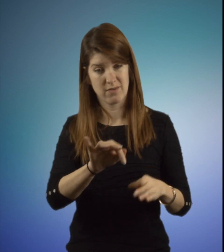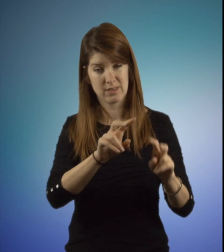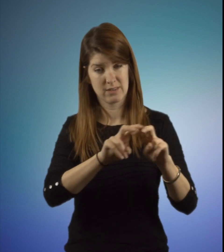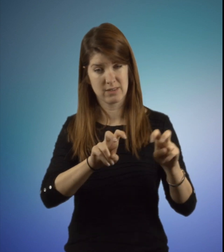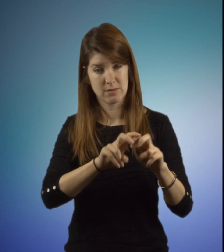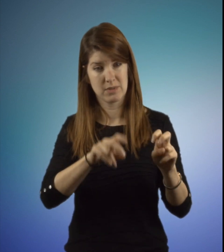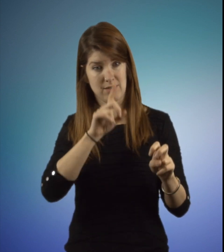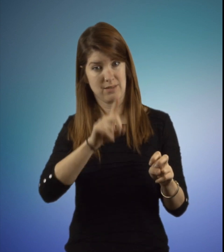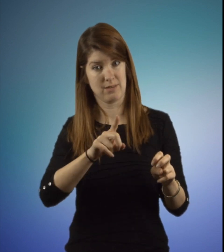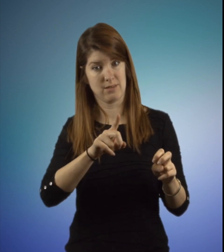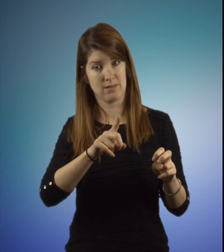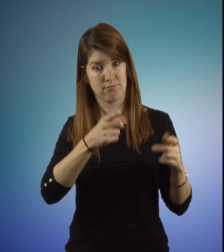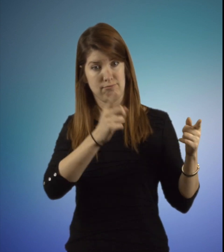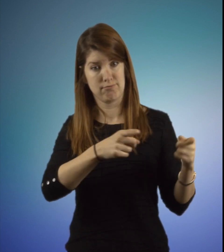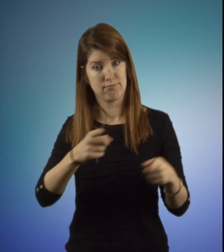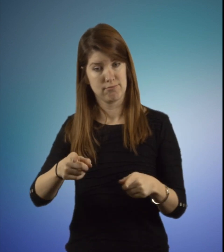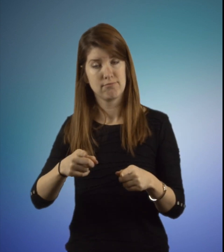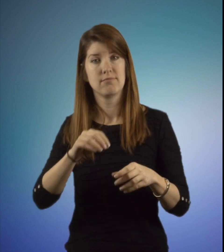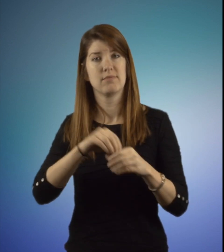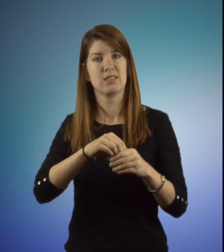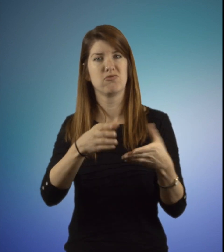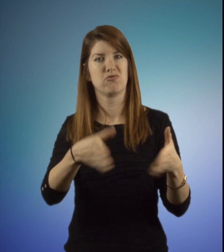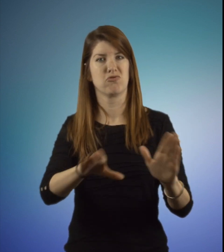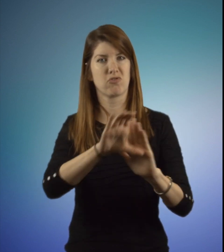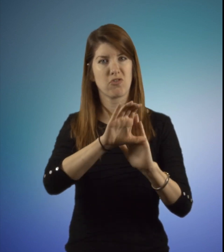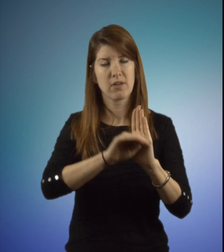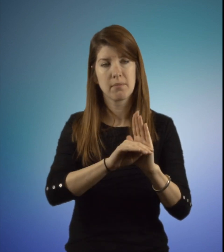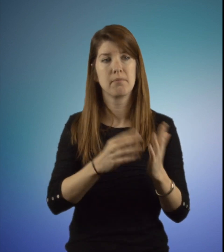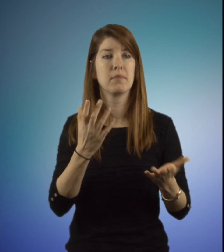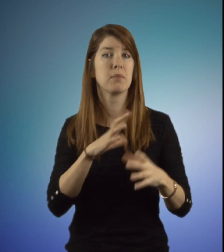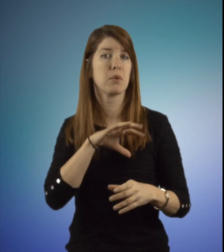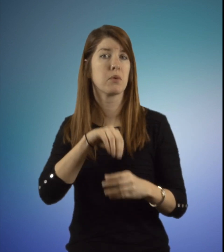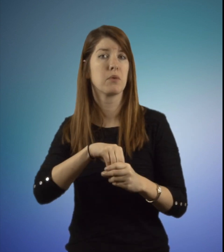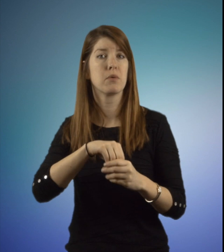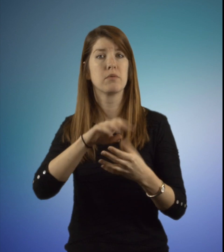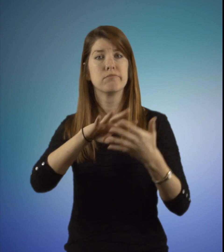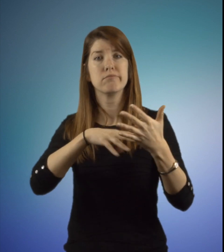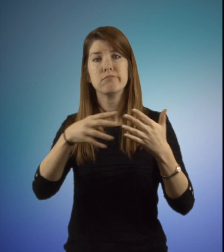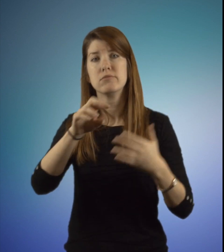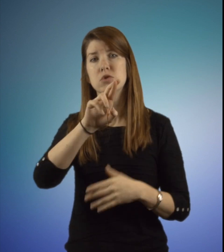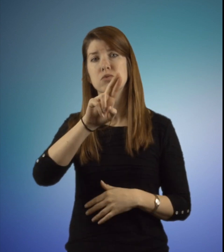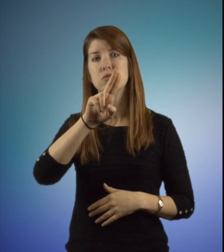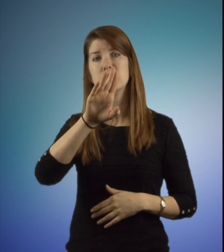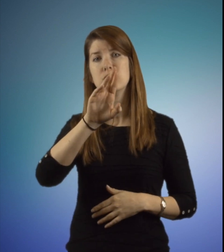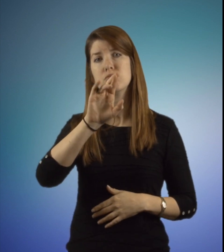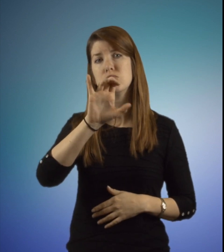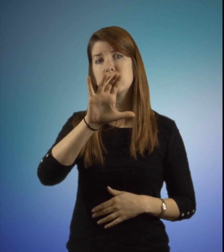to determine if assessment is occurring in the general curriculum and it could include rubrics,